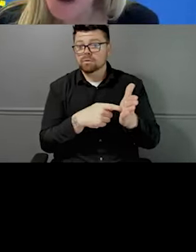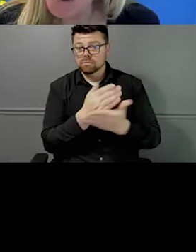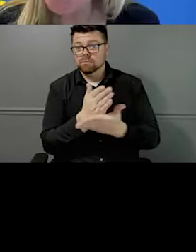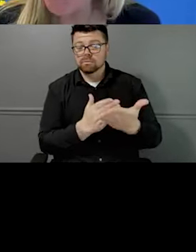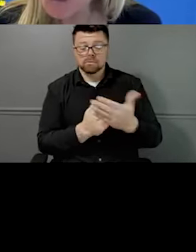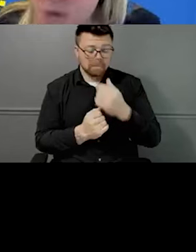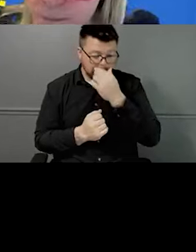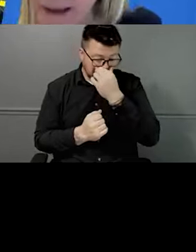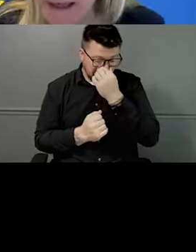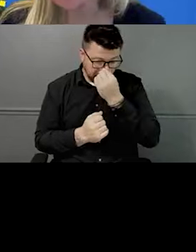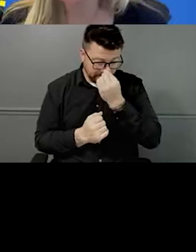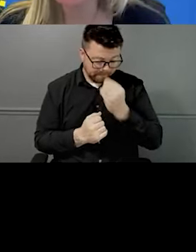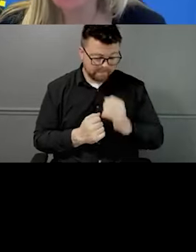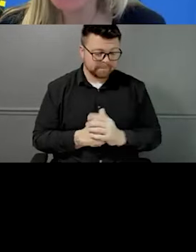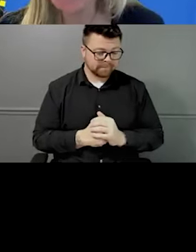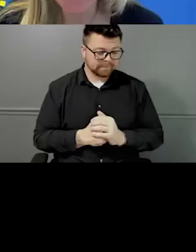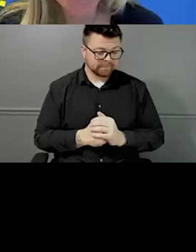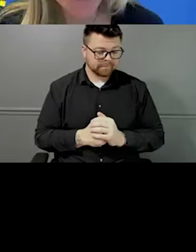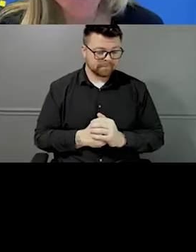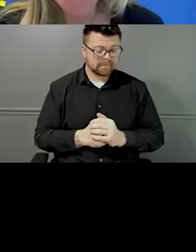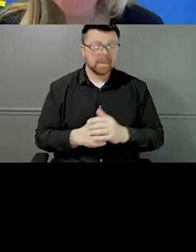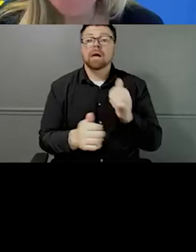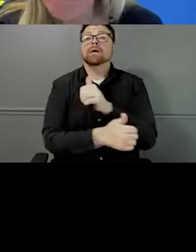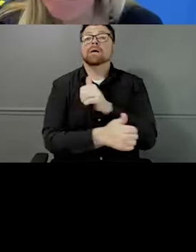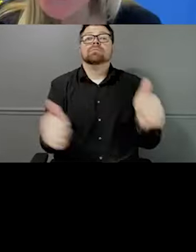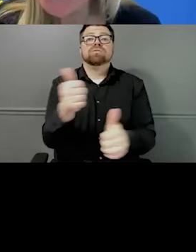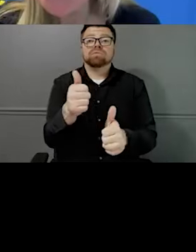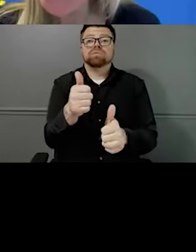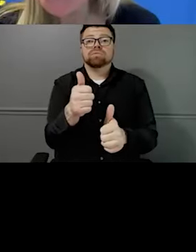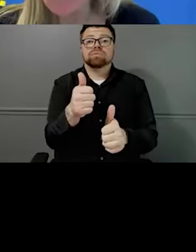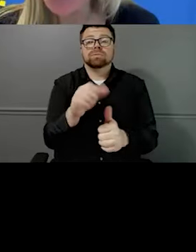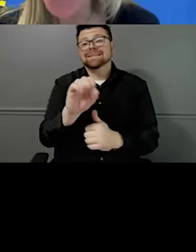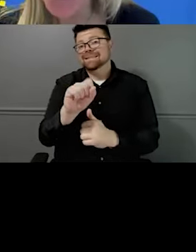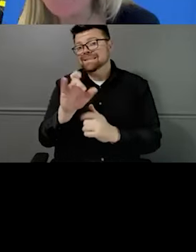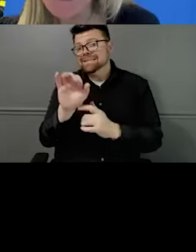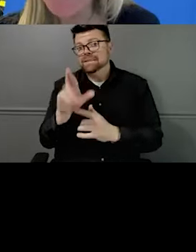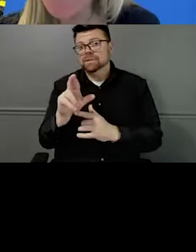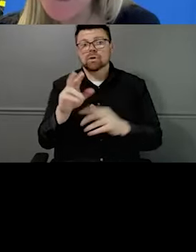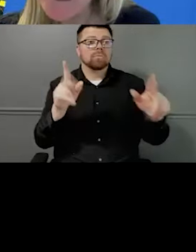what each senior/key person must submit to NSF.